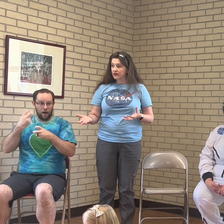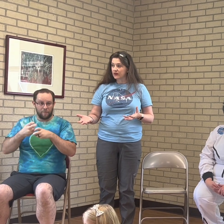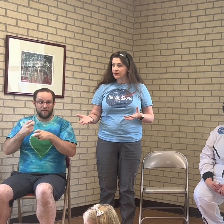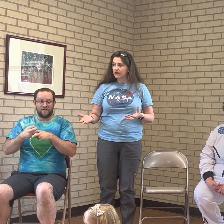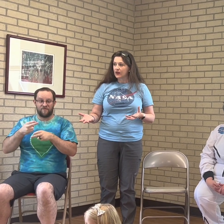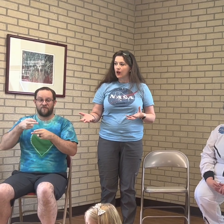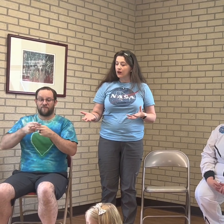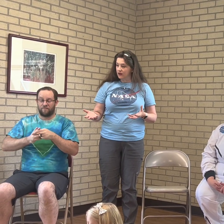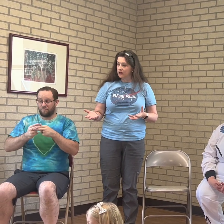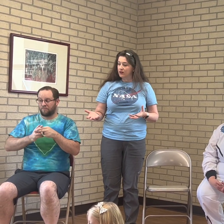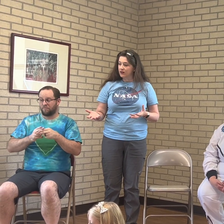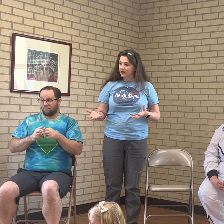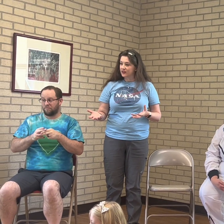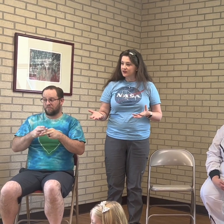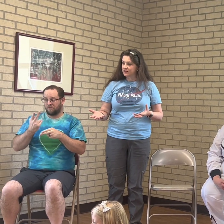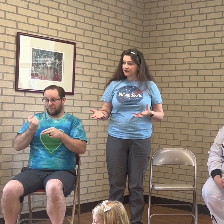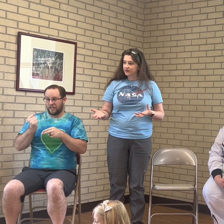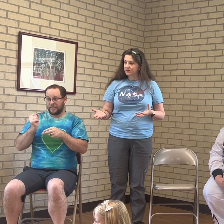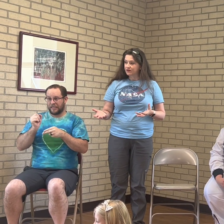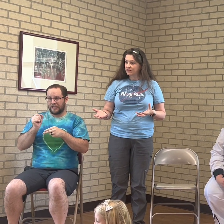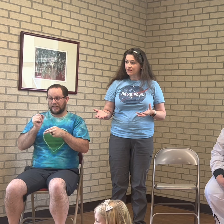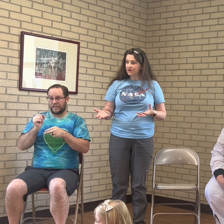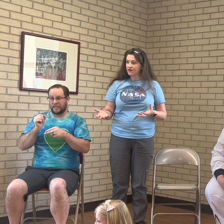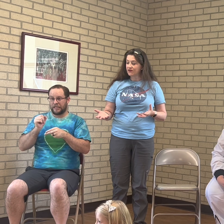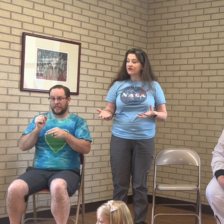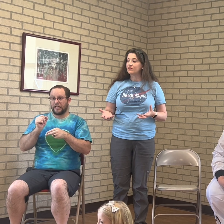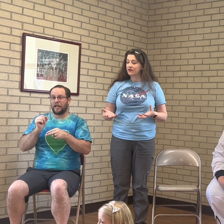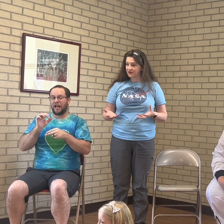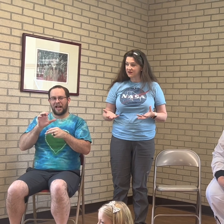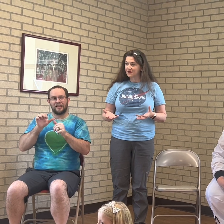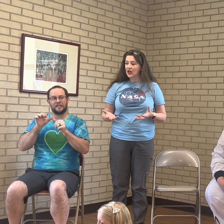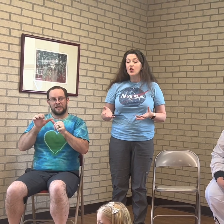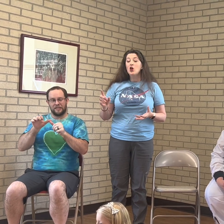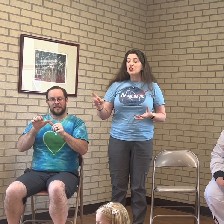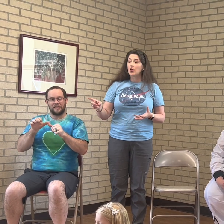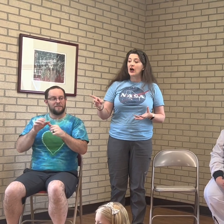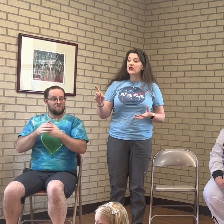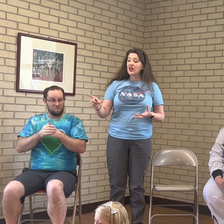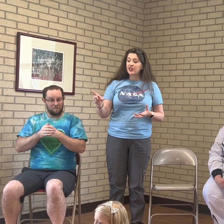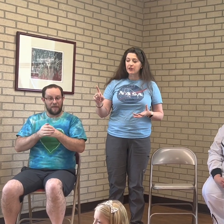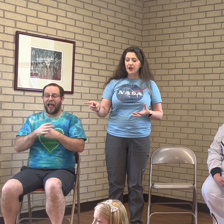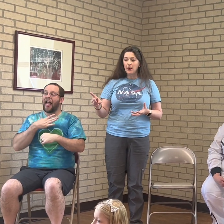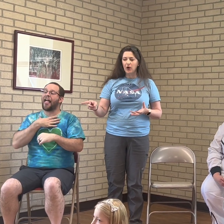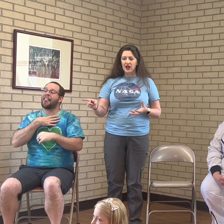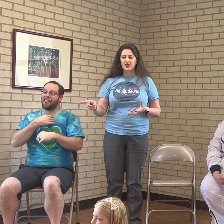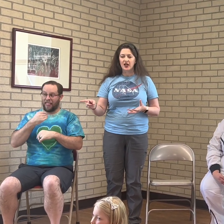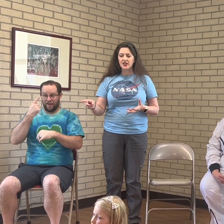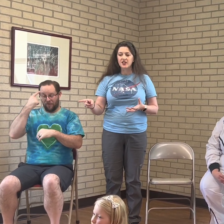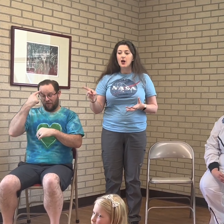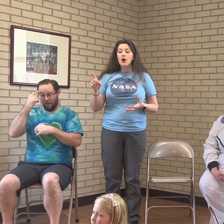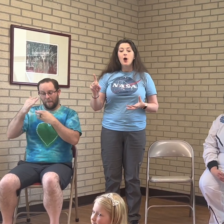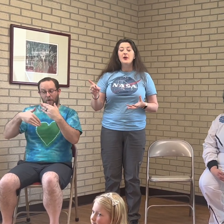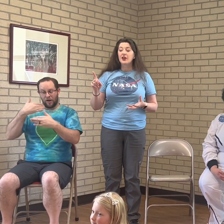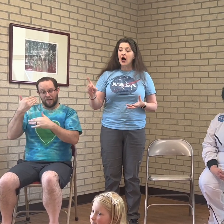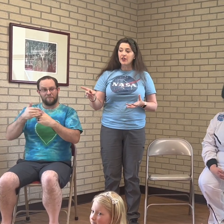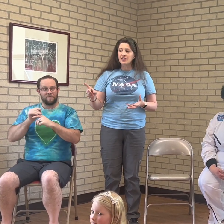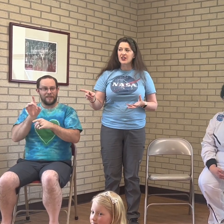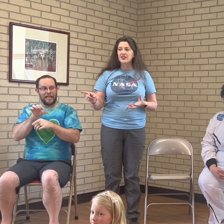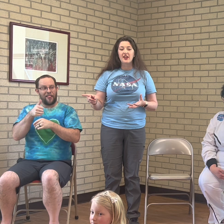because of the consistency. Dr. Shannon: I like your thought process, but the other side to that is